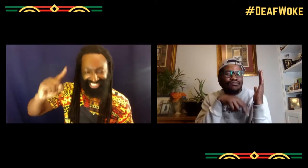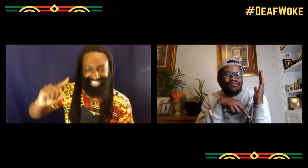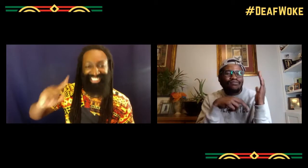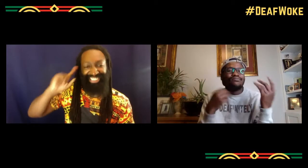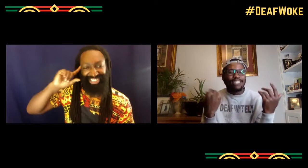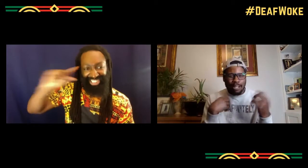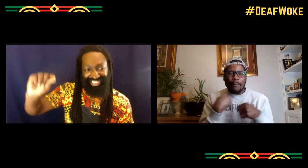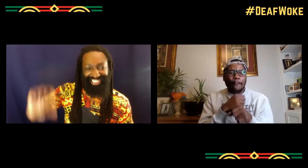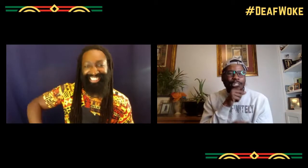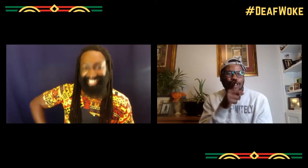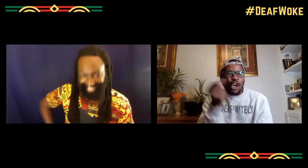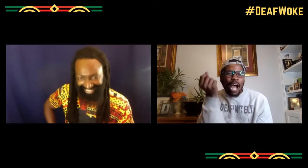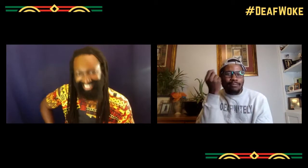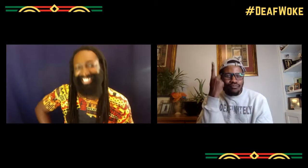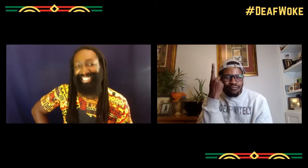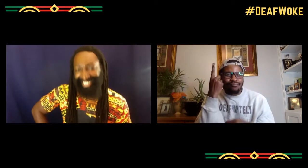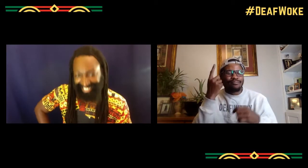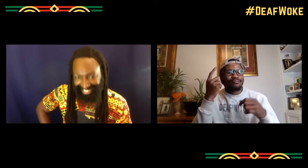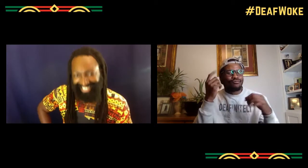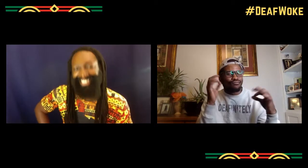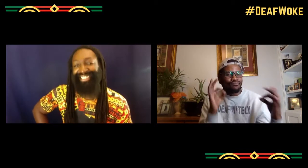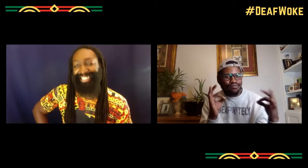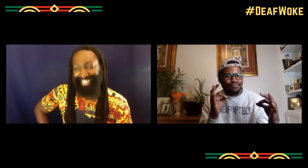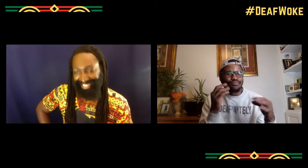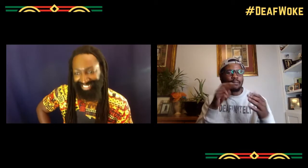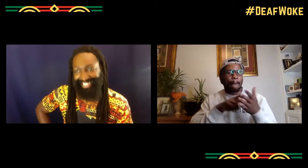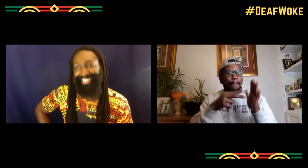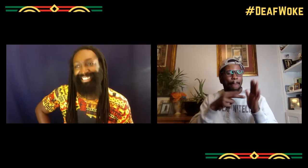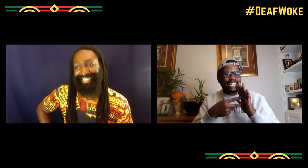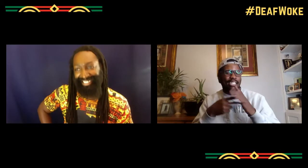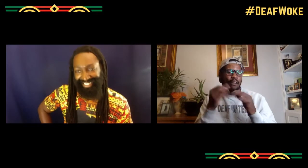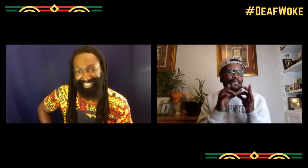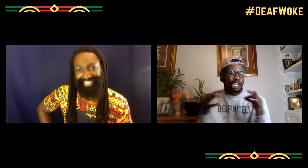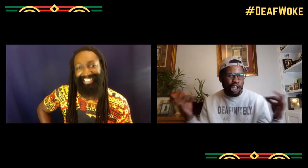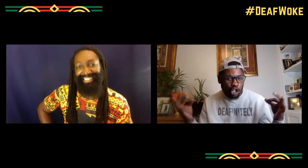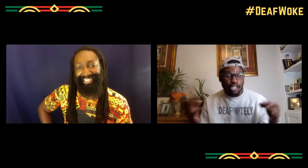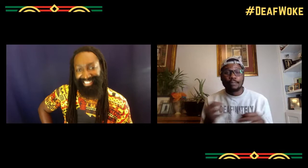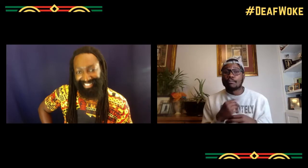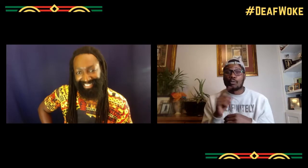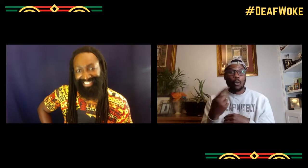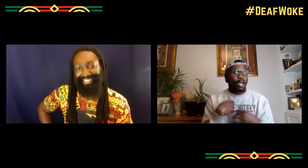Just genius you know what I mean, like. Yeah. Trying to make sure I understand how I use genius.